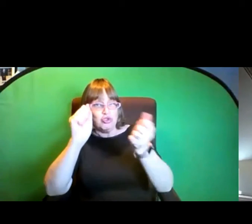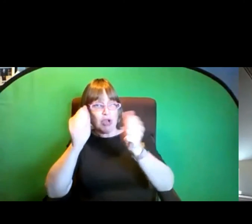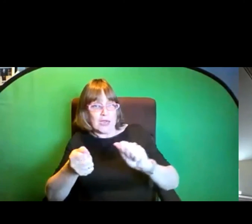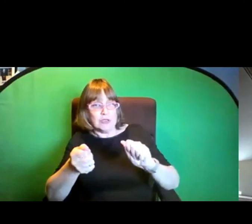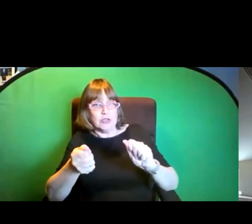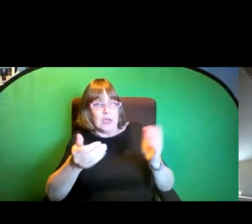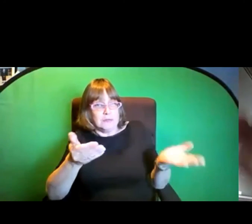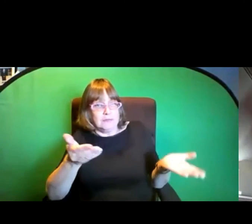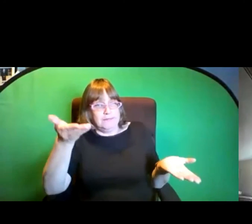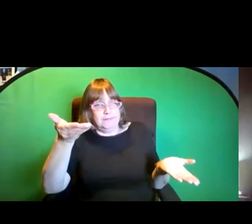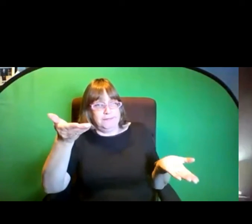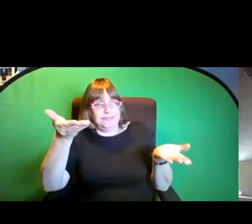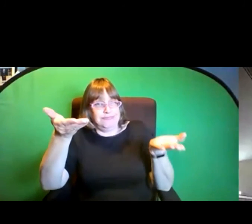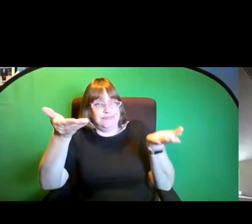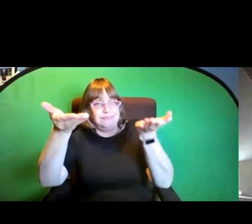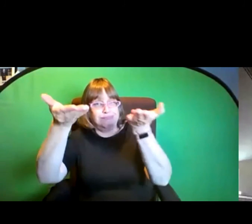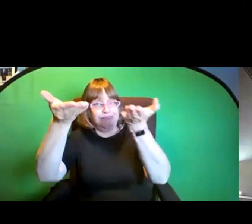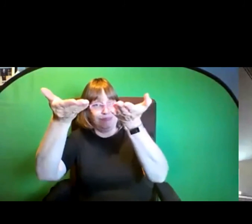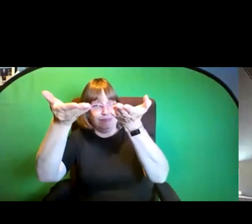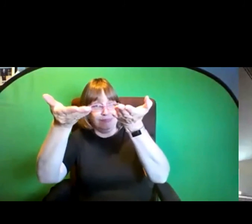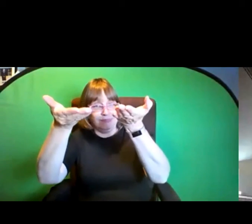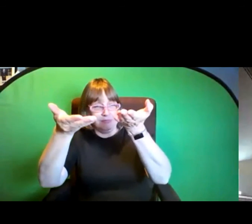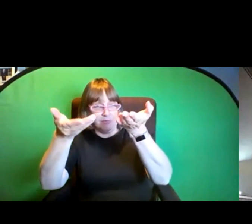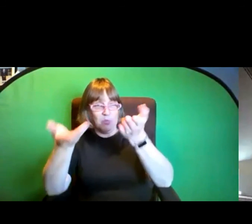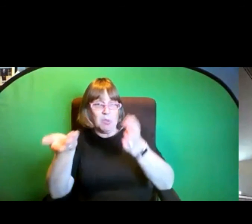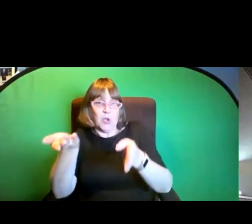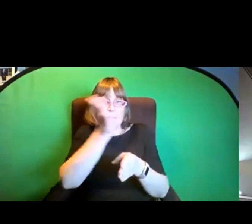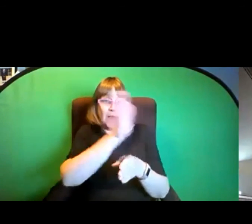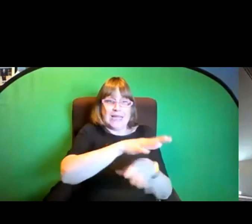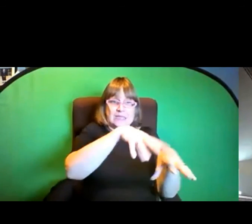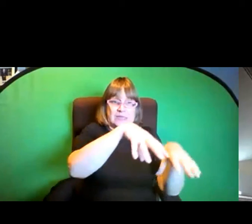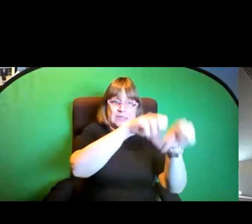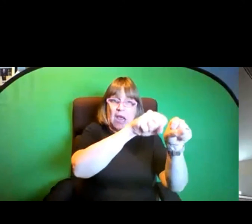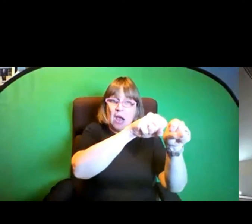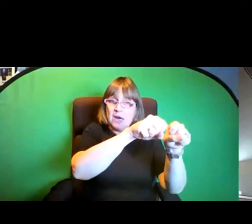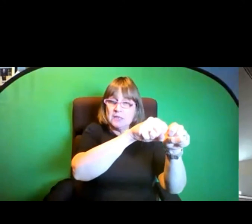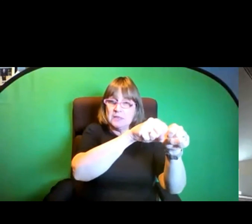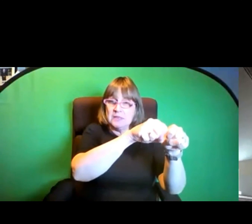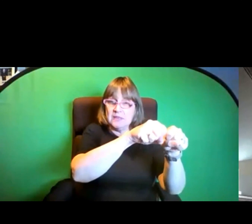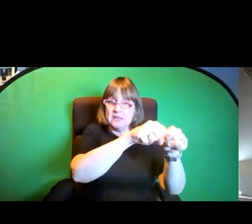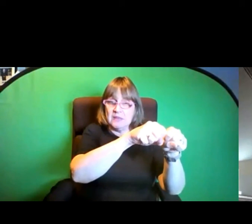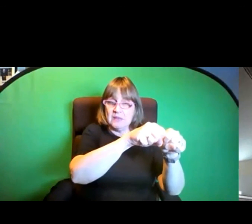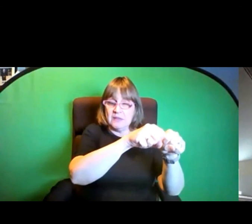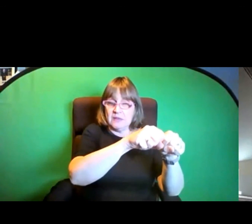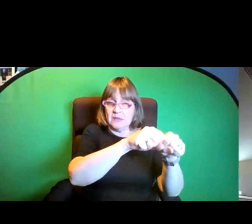then ultimately coming back to the beginning we're stuck with the likely outcome of creating